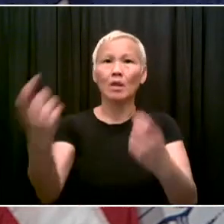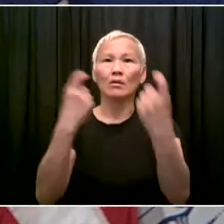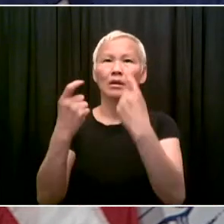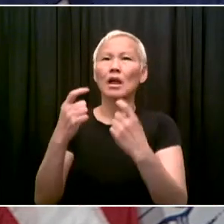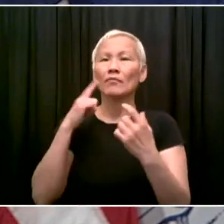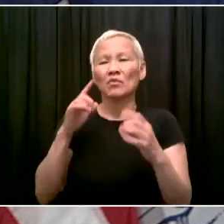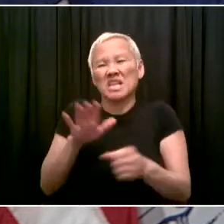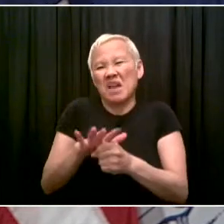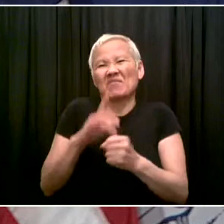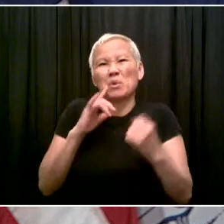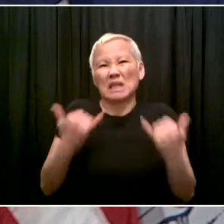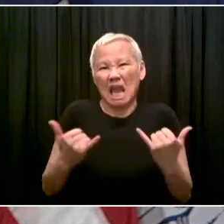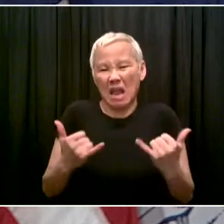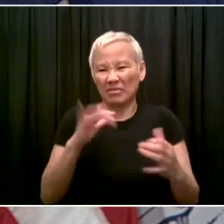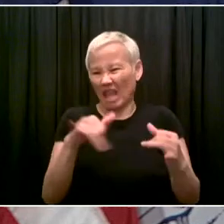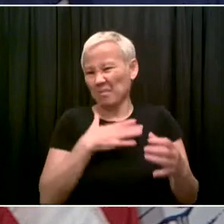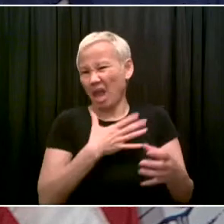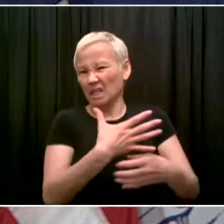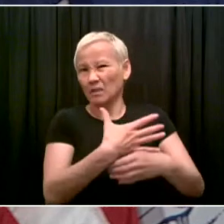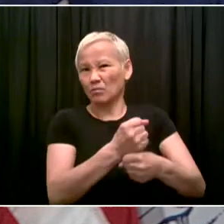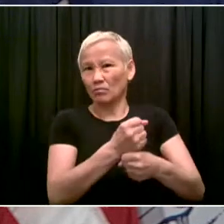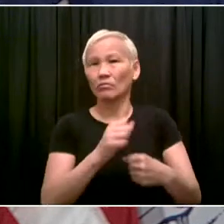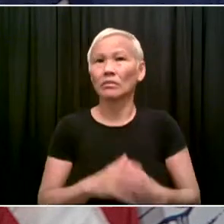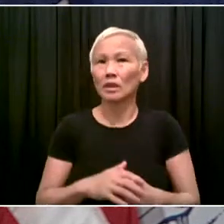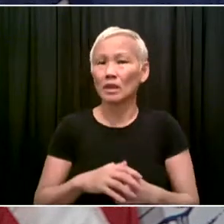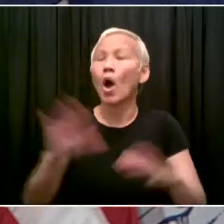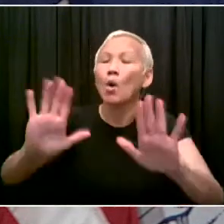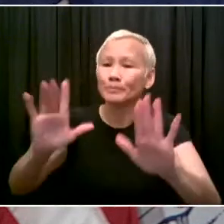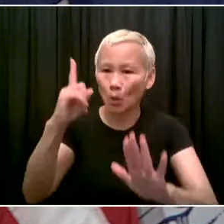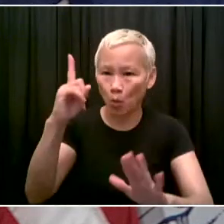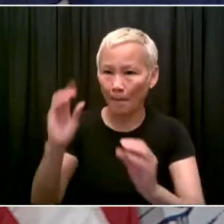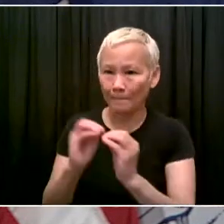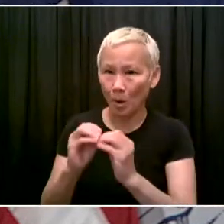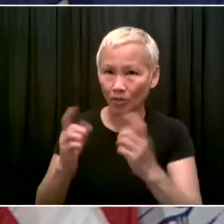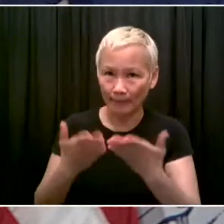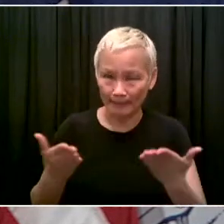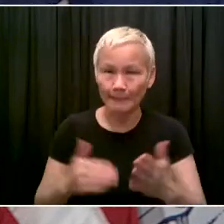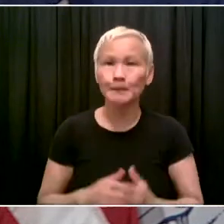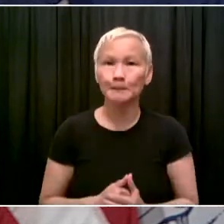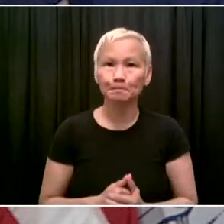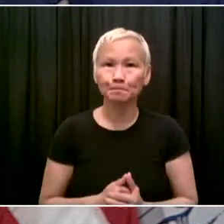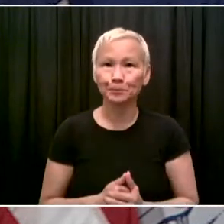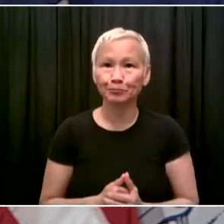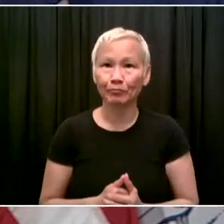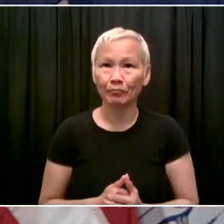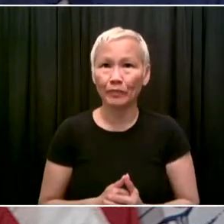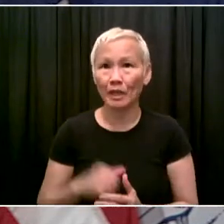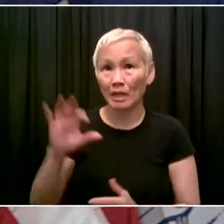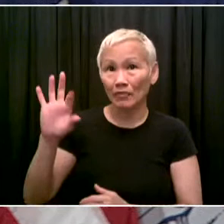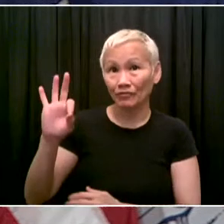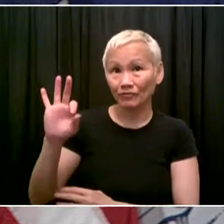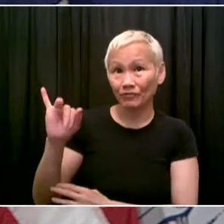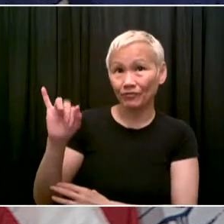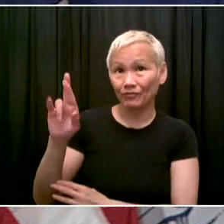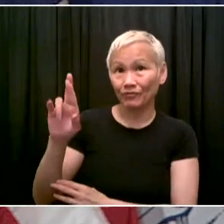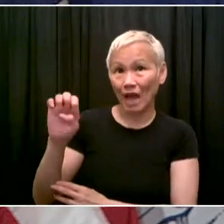HAVE MSOE RWOK TO DO. MR. MAHER I KNOW I'M GOING TO GET ALL THE QUESTIONS SO I WILL LEAVE IT